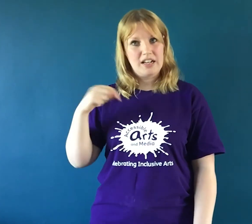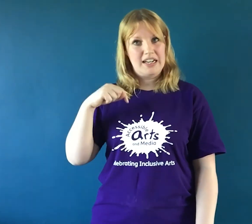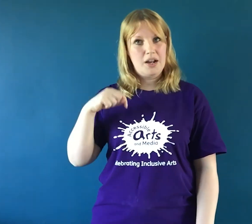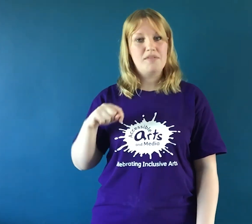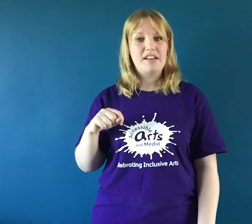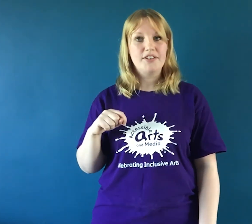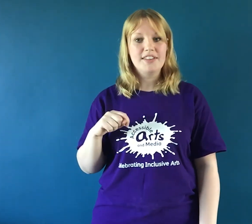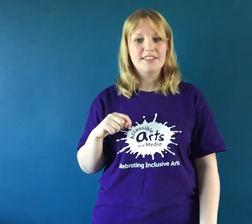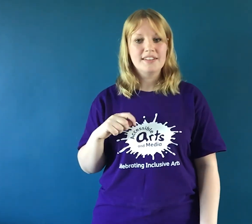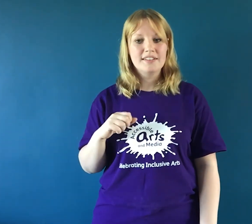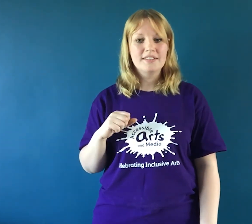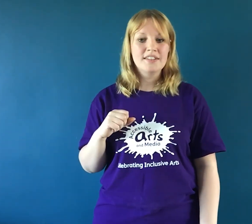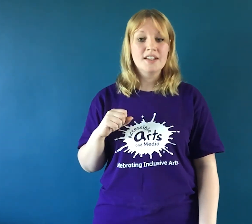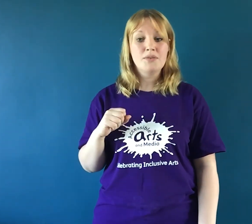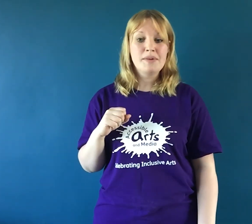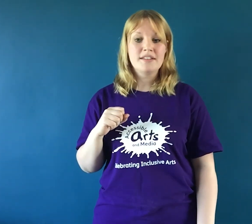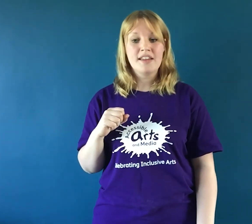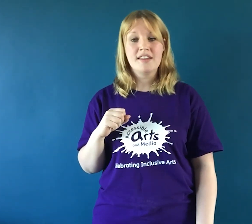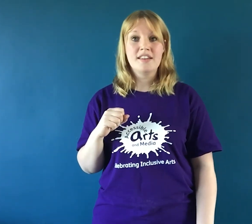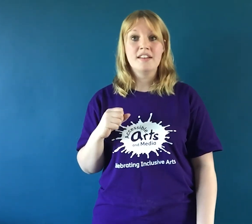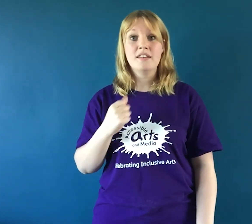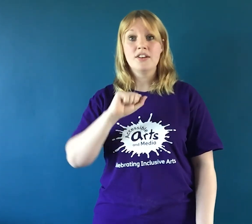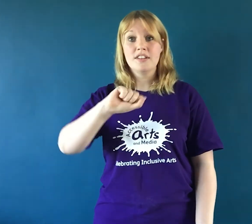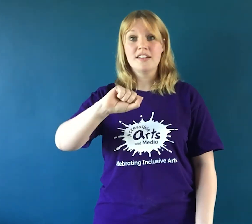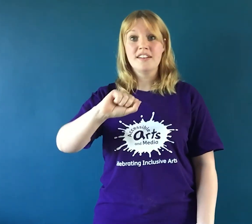slightly lower in your voice. Until we meet again.